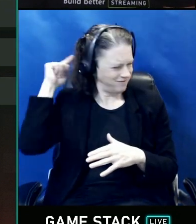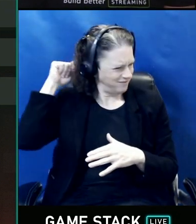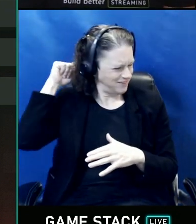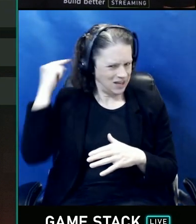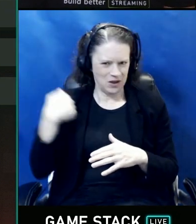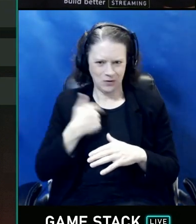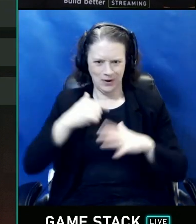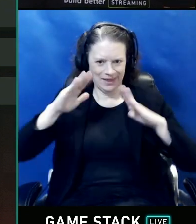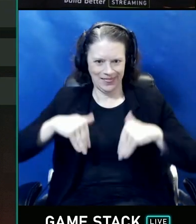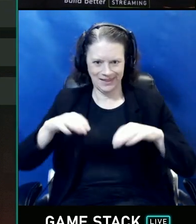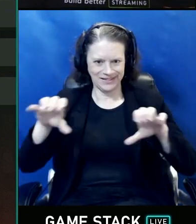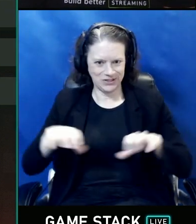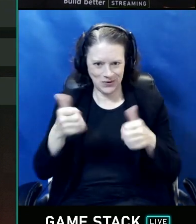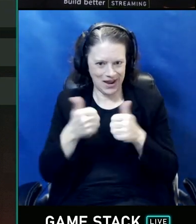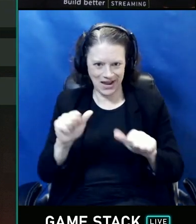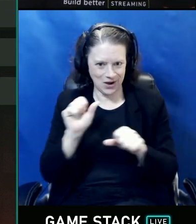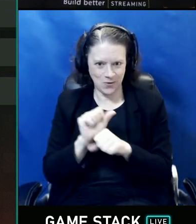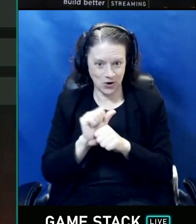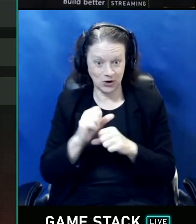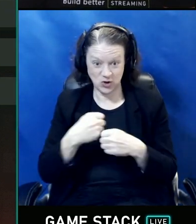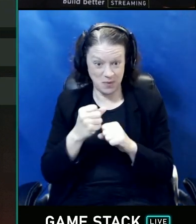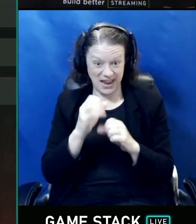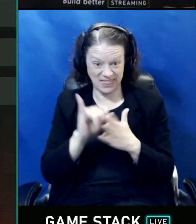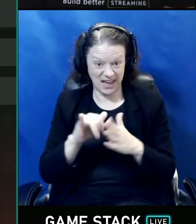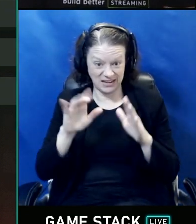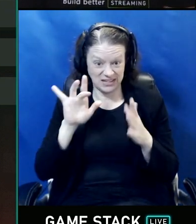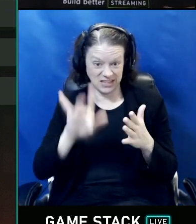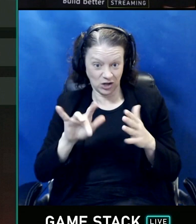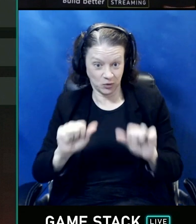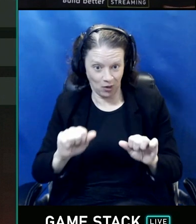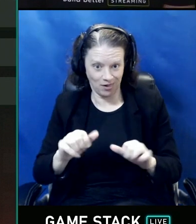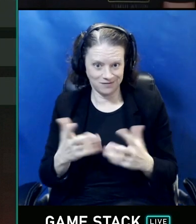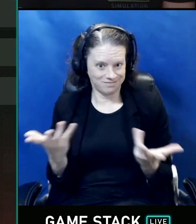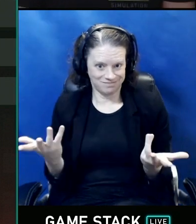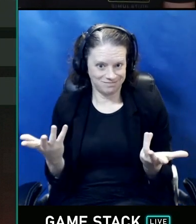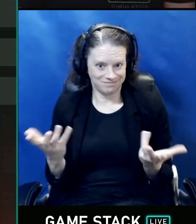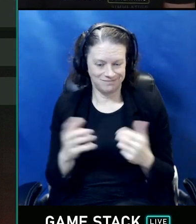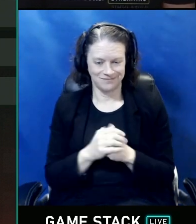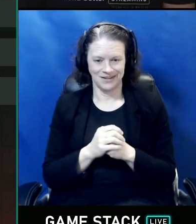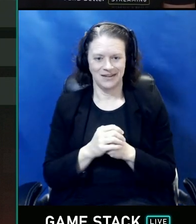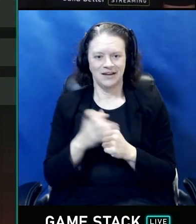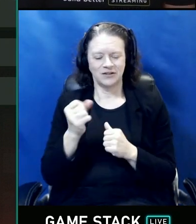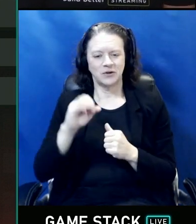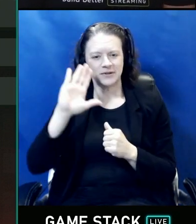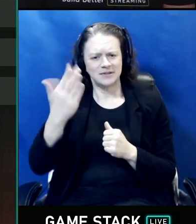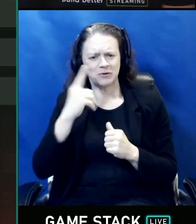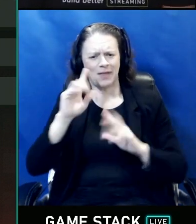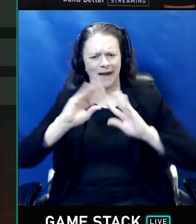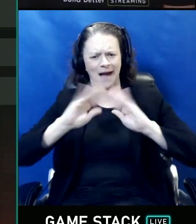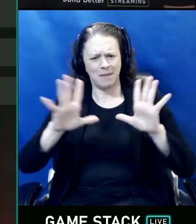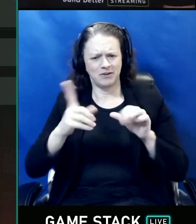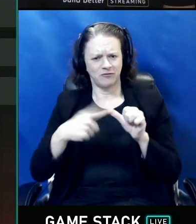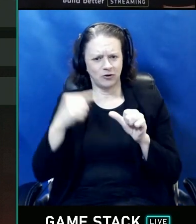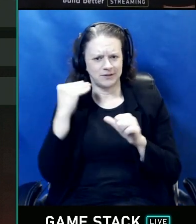any work to touch enable Minecraft Dungeons. So it seems like a really obvious first place to get started.